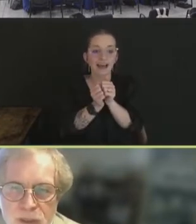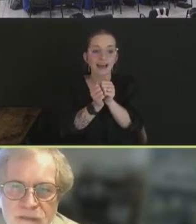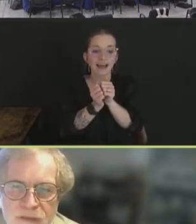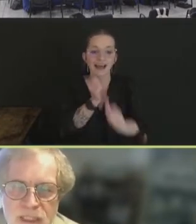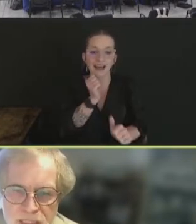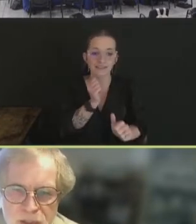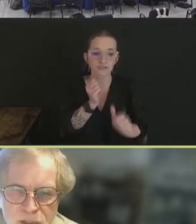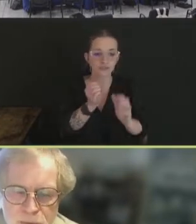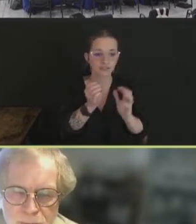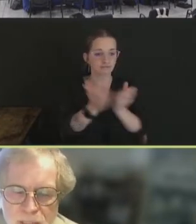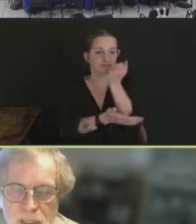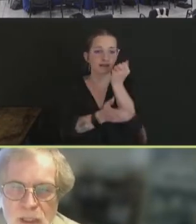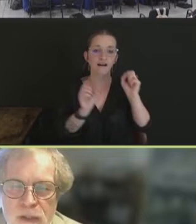to vaccinate children.